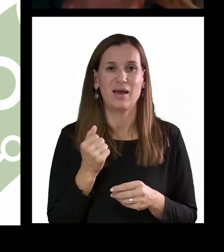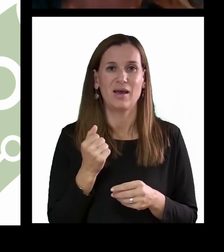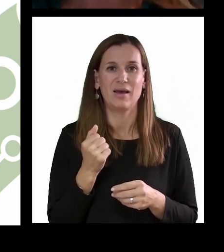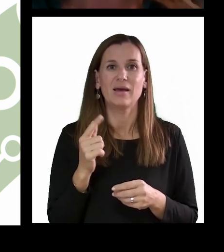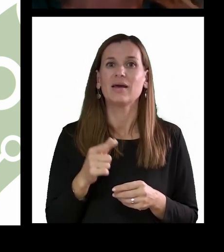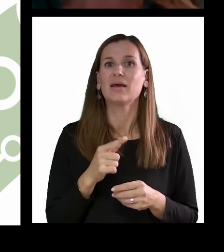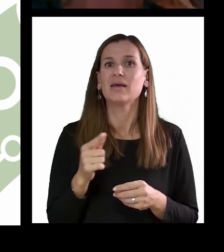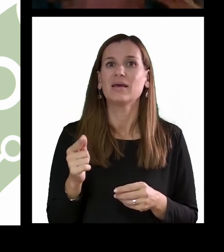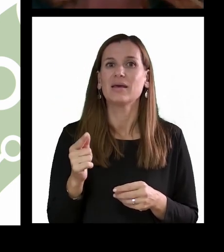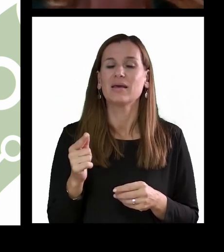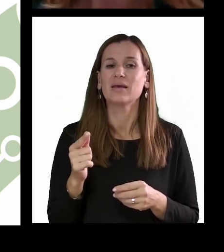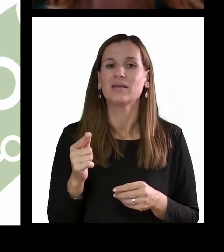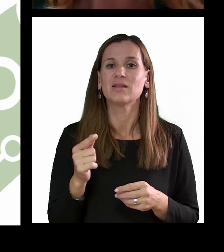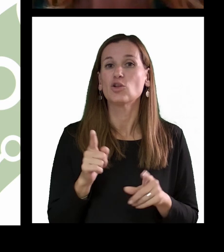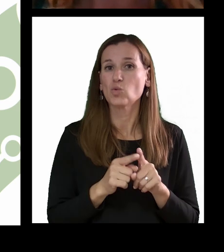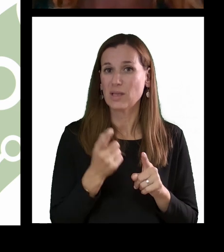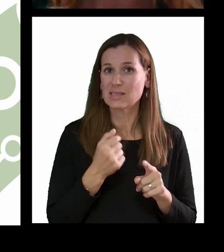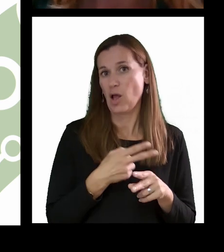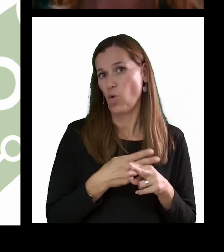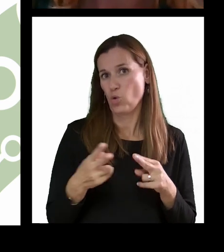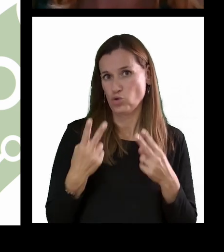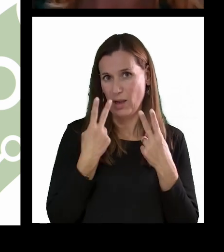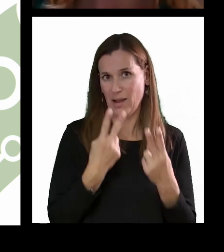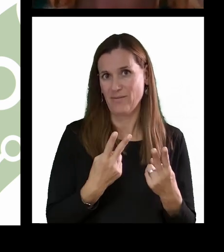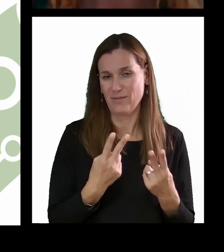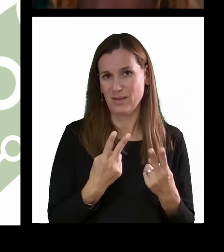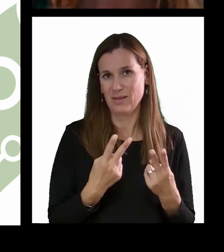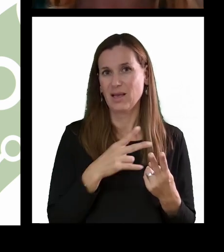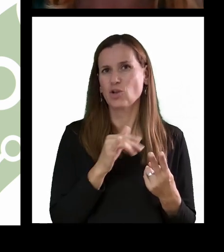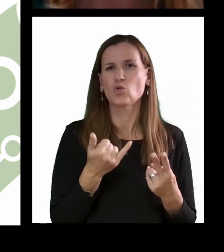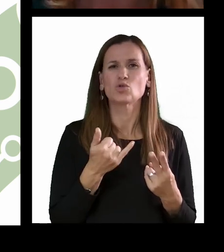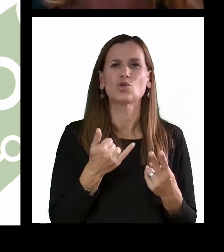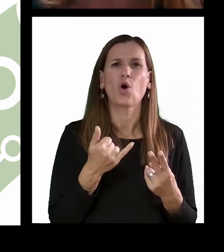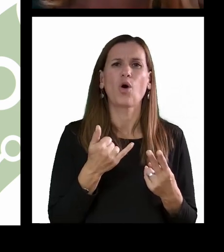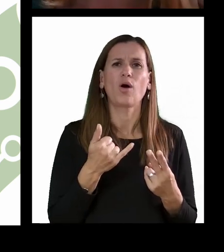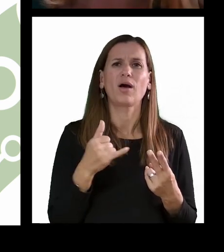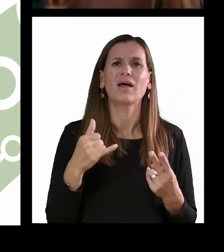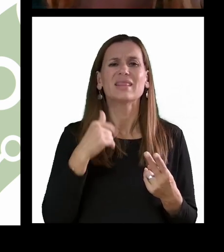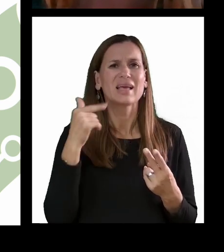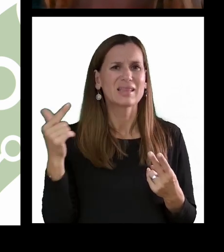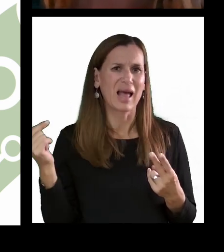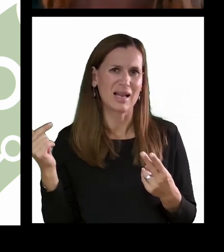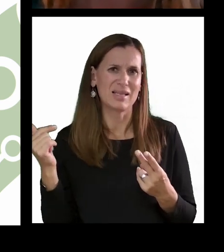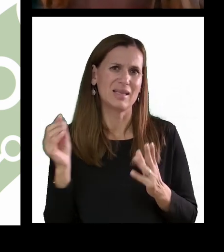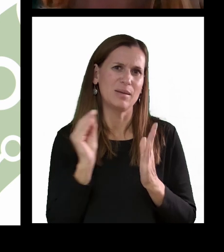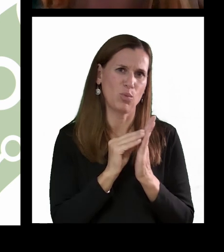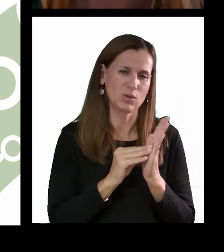from an ecological point of view, those digital transformation should be supported also to an ecological